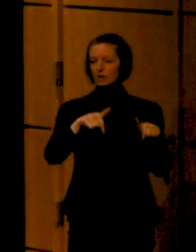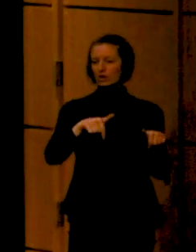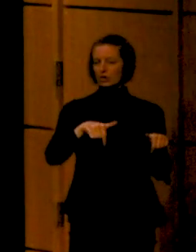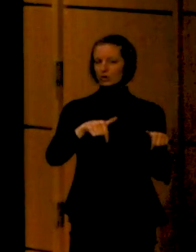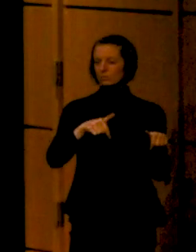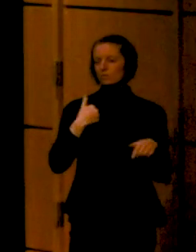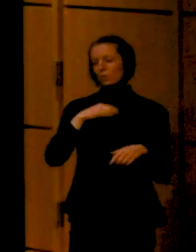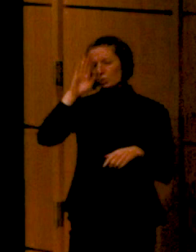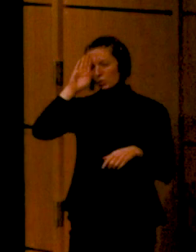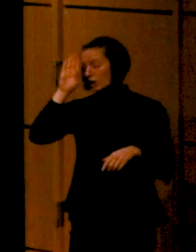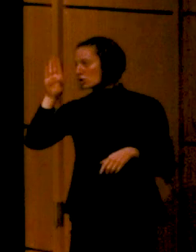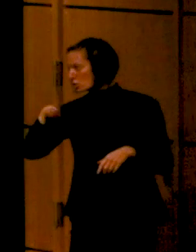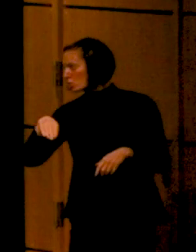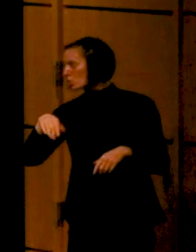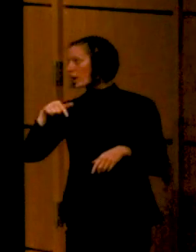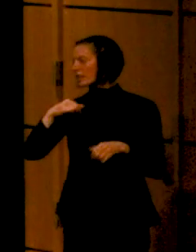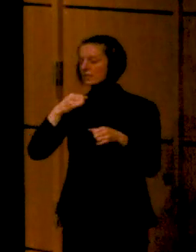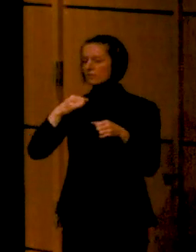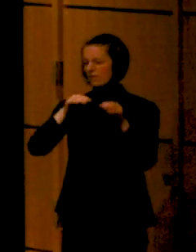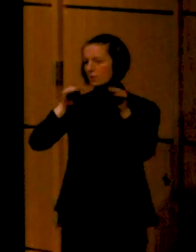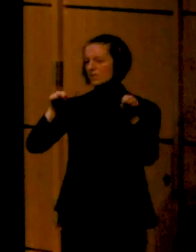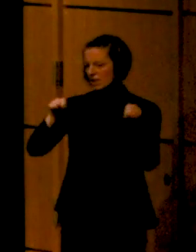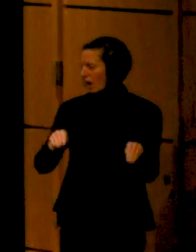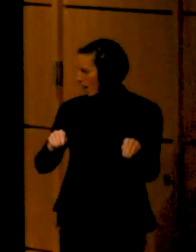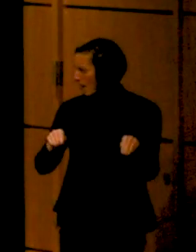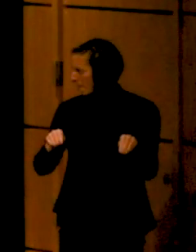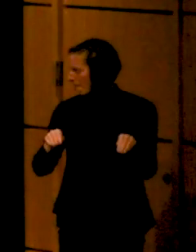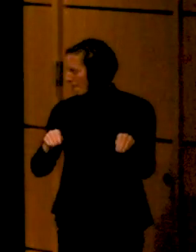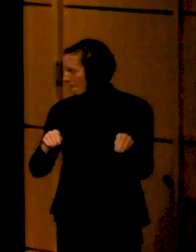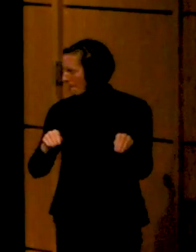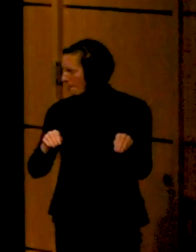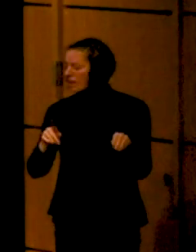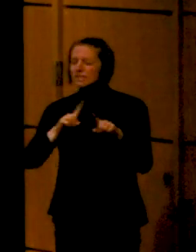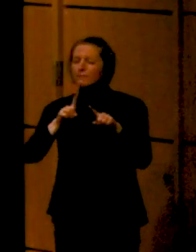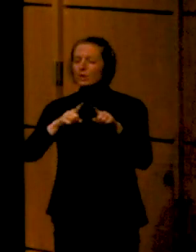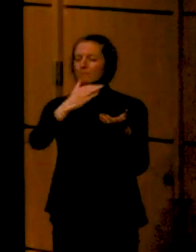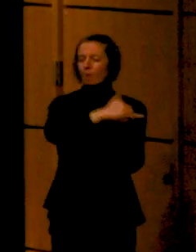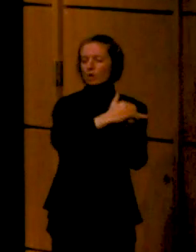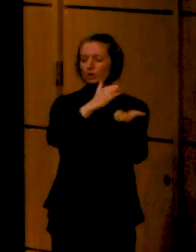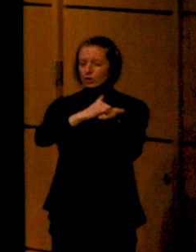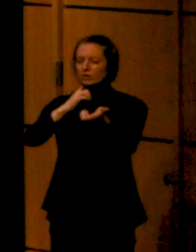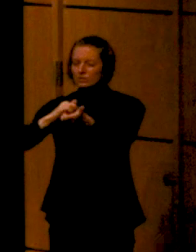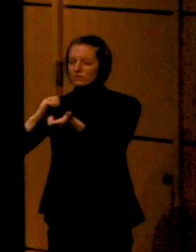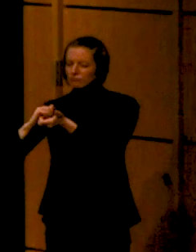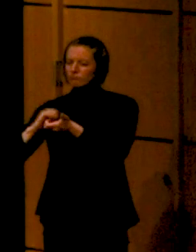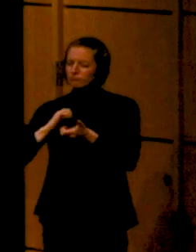the Royal Ontario Museum, the American Antiquarian Society, the Historical Society across the